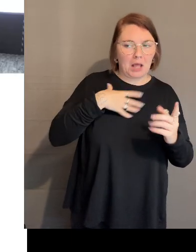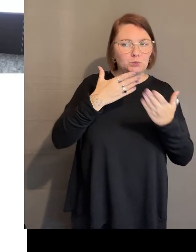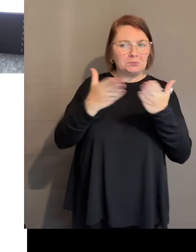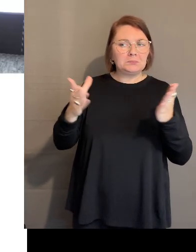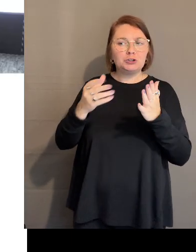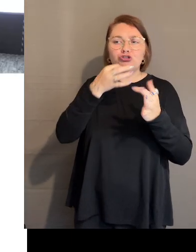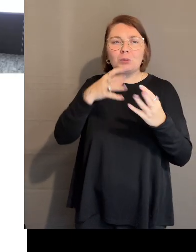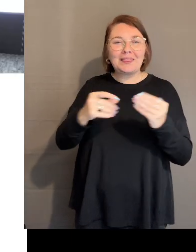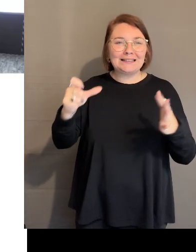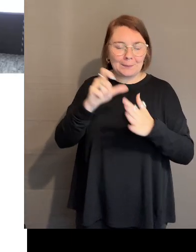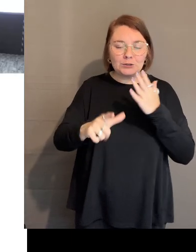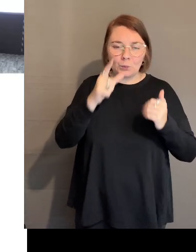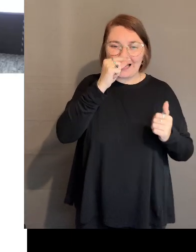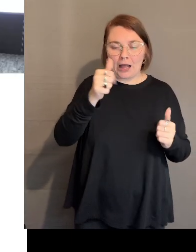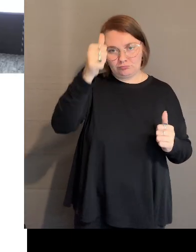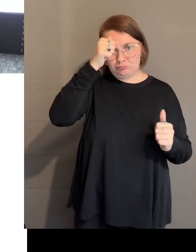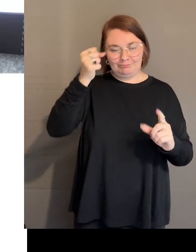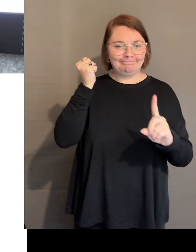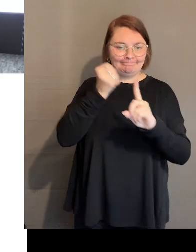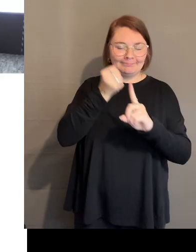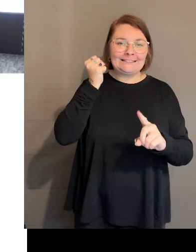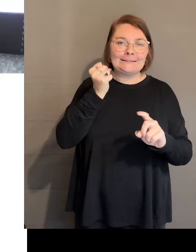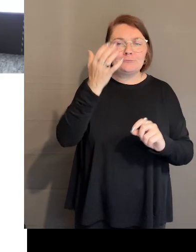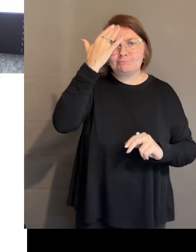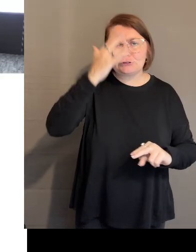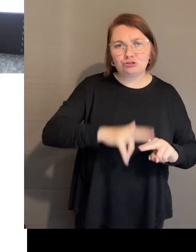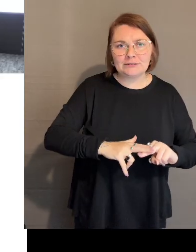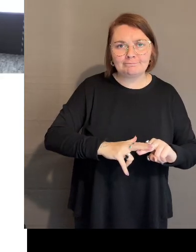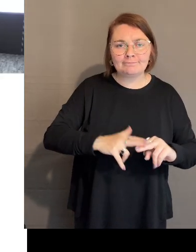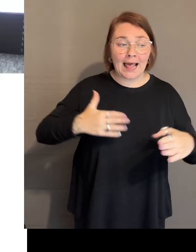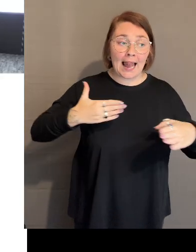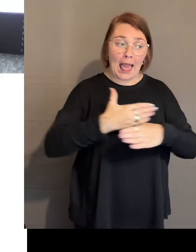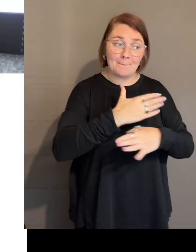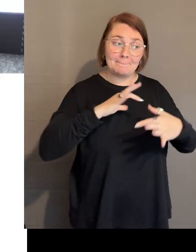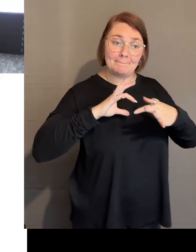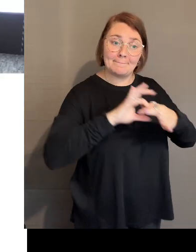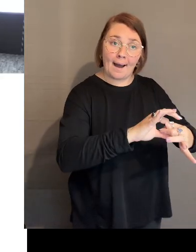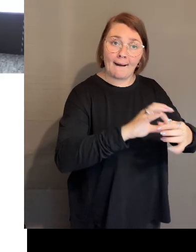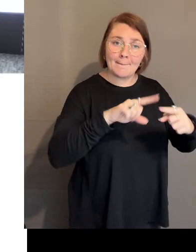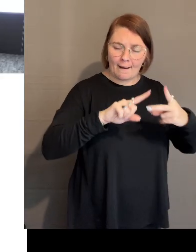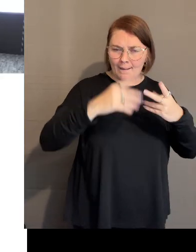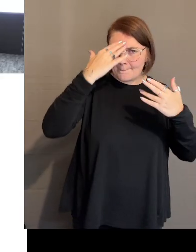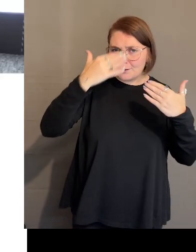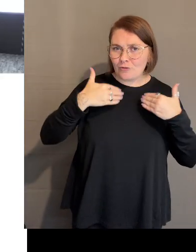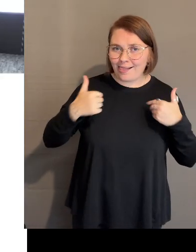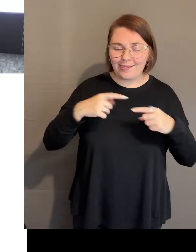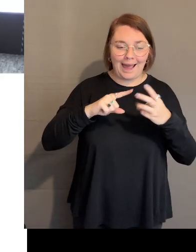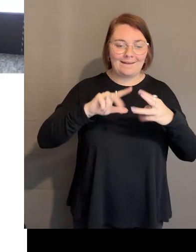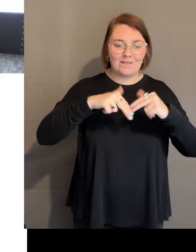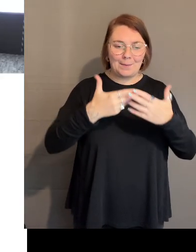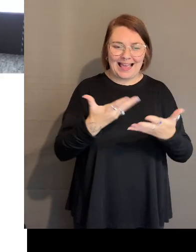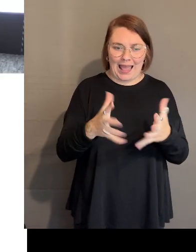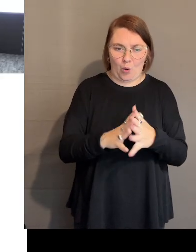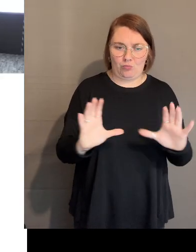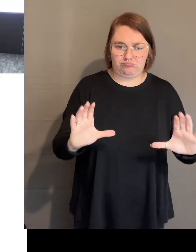do affect the parents, right? In terms of labor market outcomes, but also mental health and family formation.